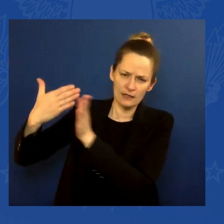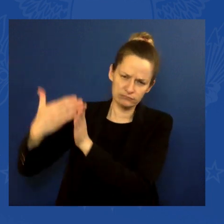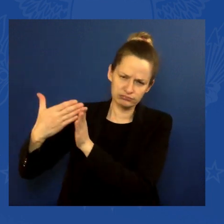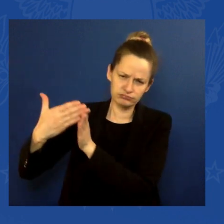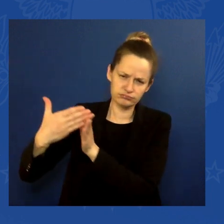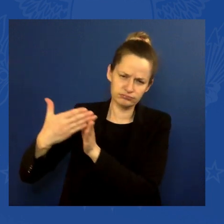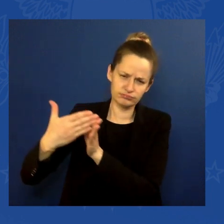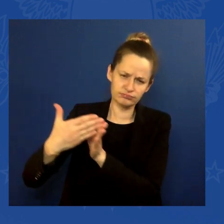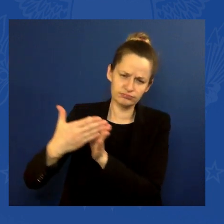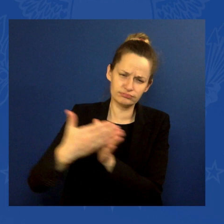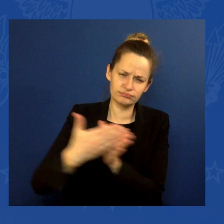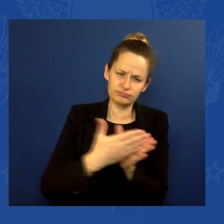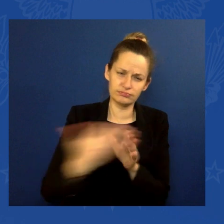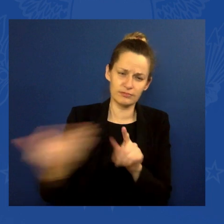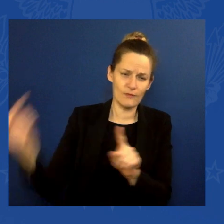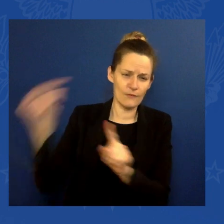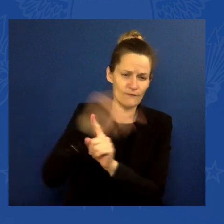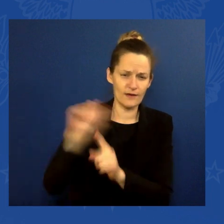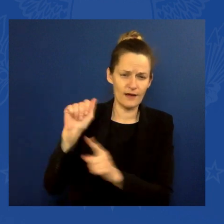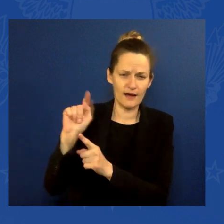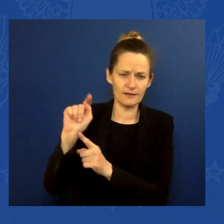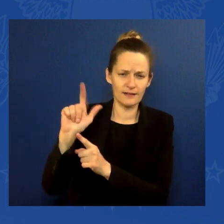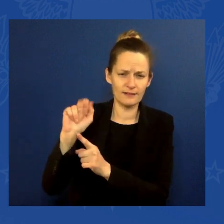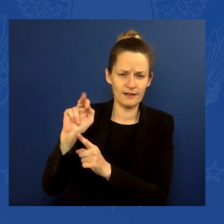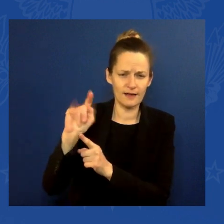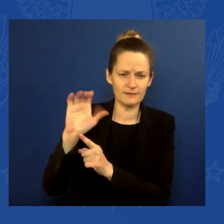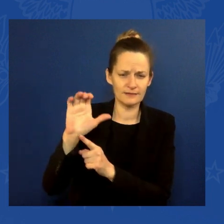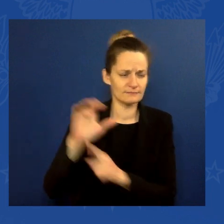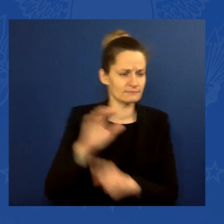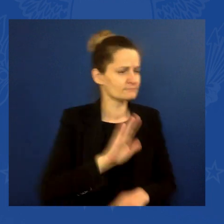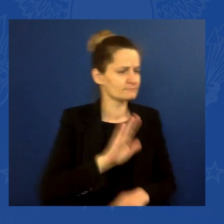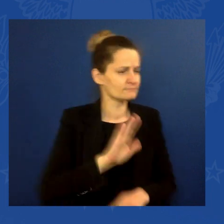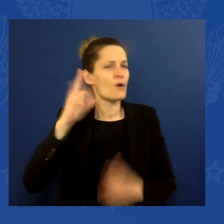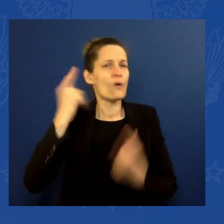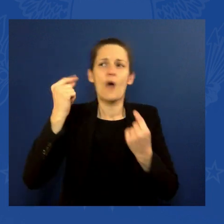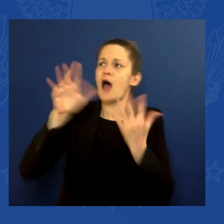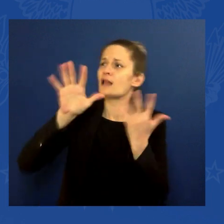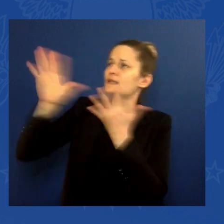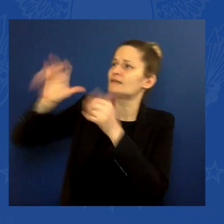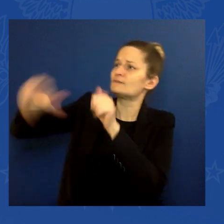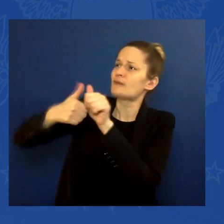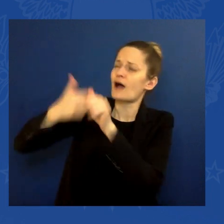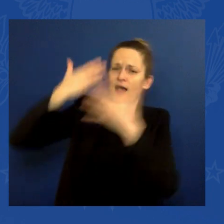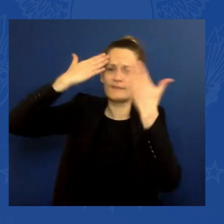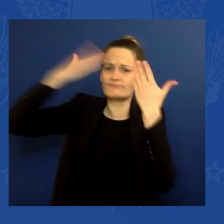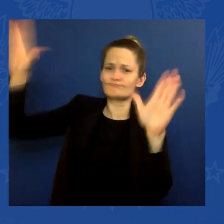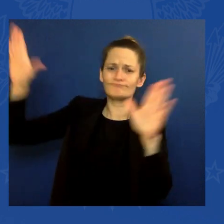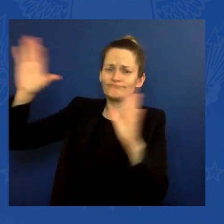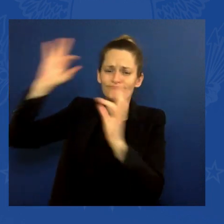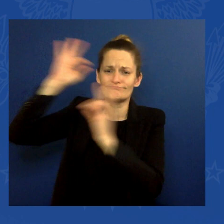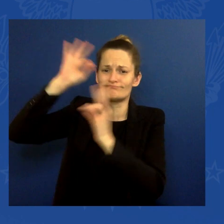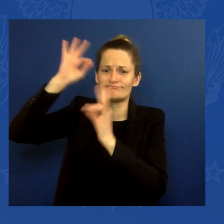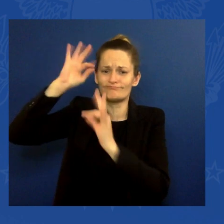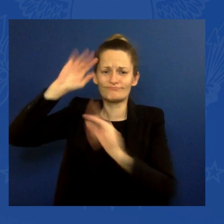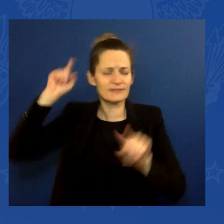They weren't sure what they were going to be seeing. The Blewitts and the Finnegans eventually settled in Scranton, Pennsylvania.